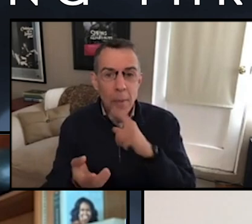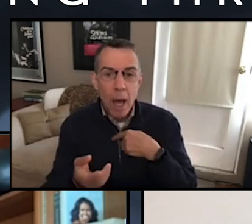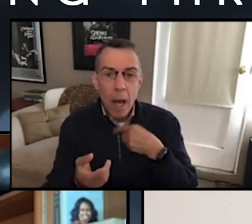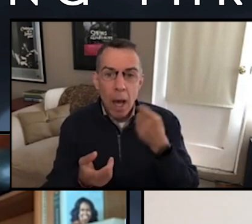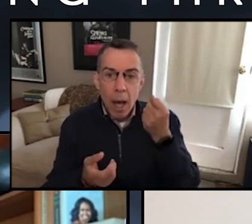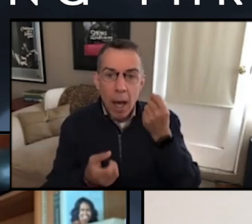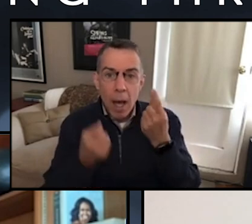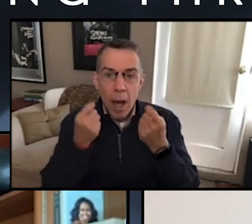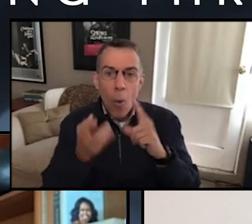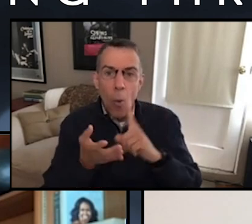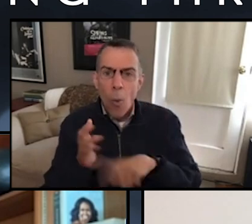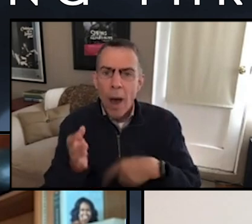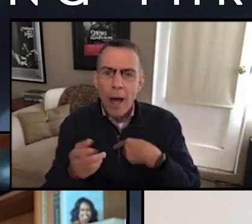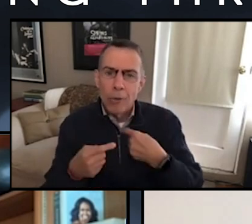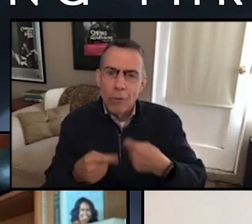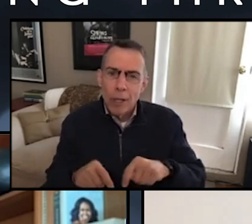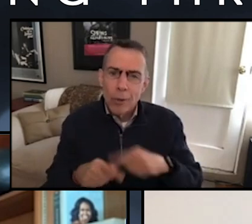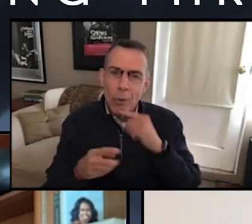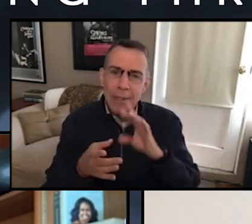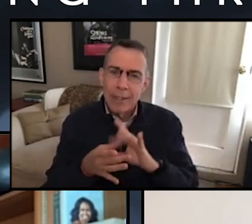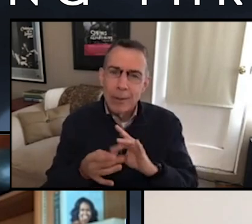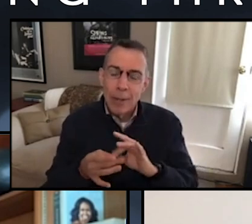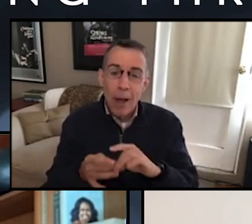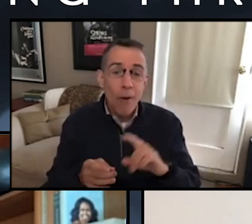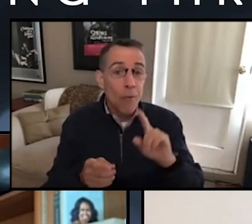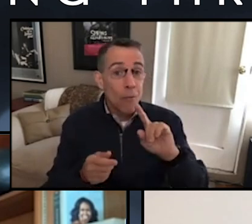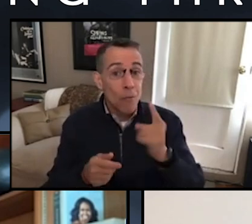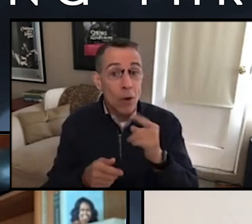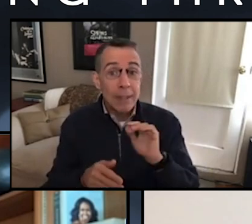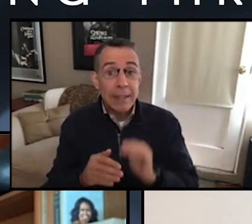I was trying to say in the first place. The first step of that is the writing